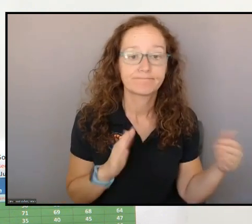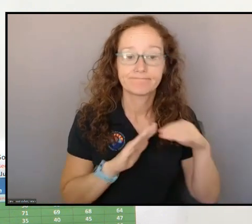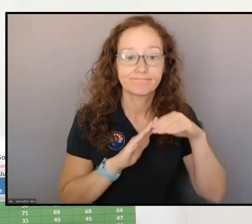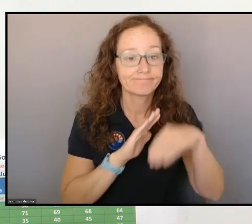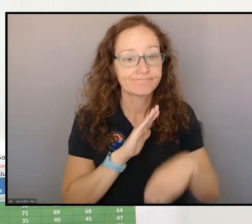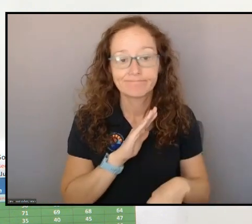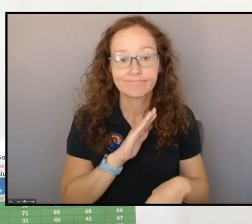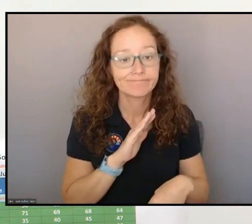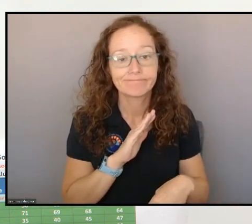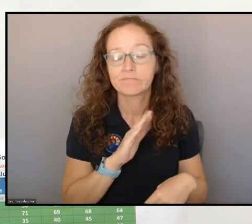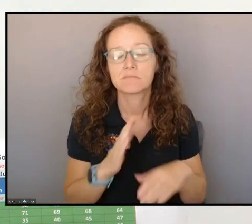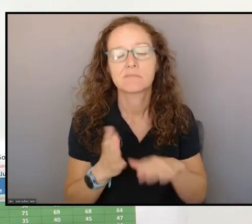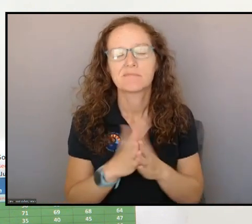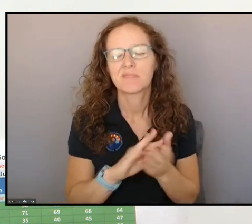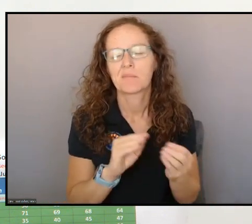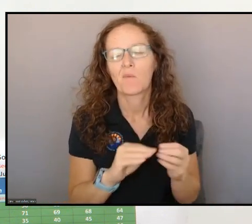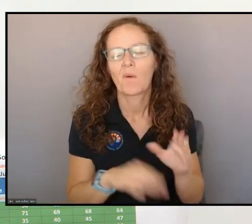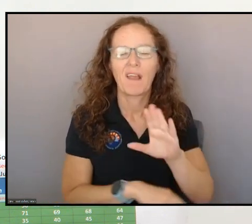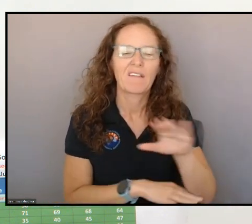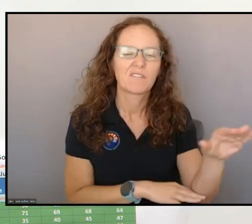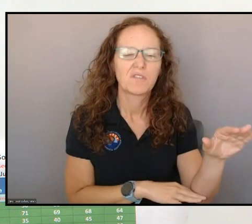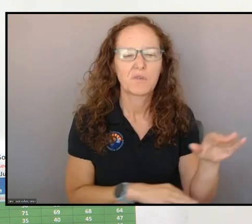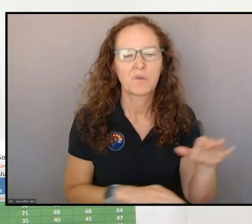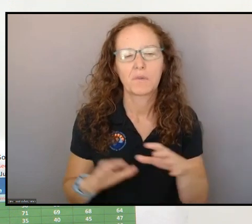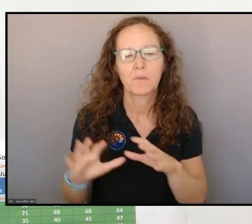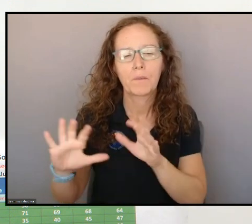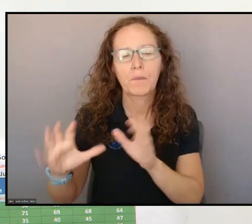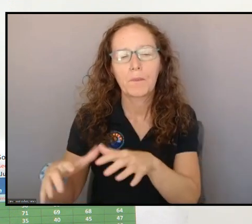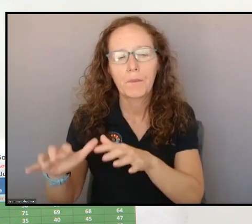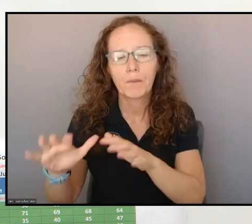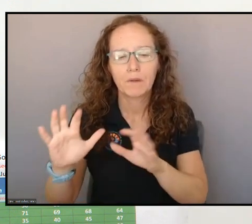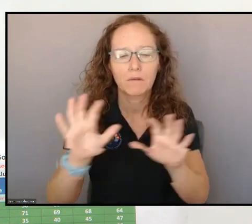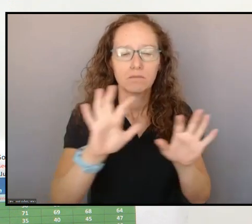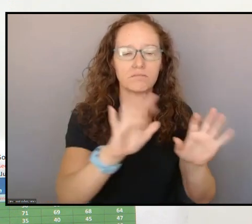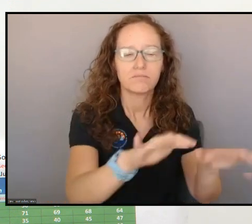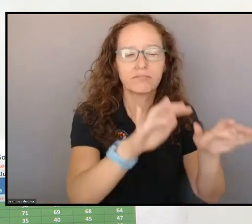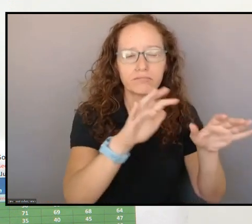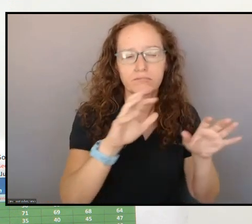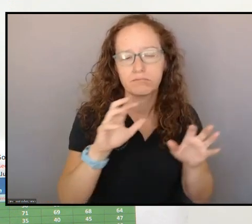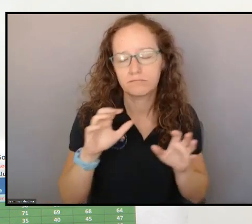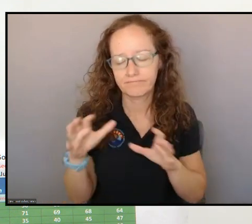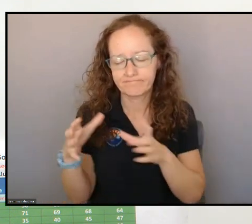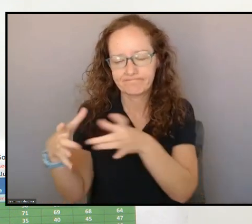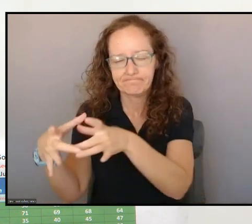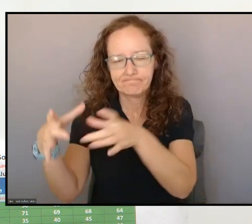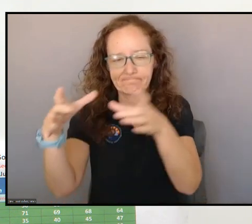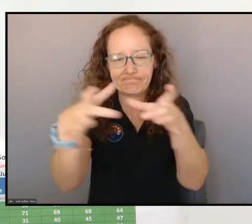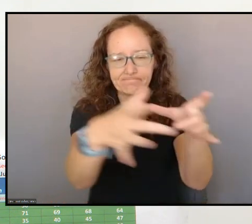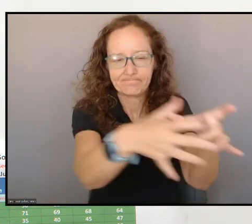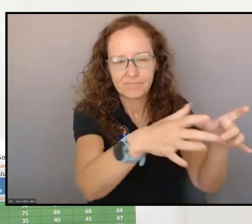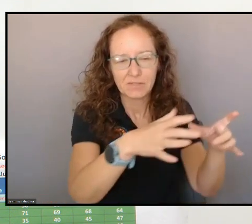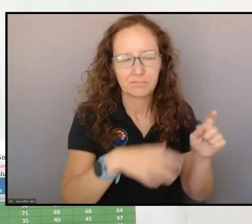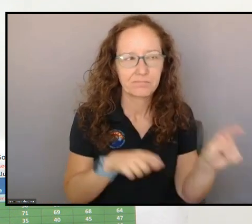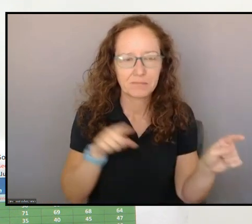scattered thunderstorms. So, really Saturday, Sunday, Monday will be the three days we need to watch closely for any